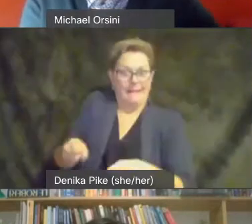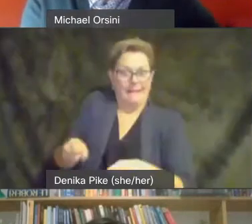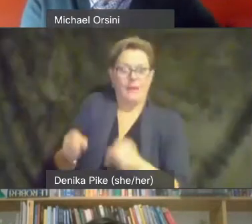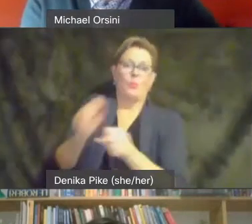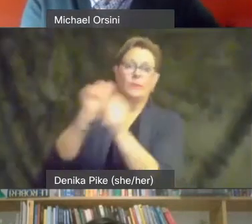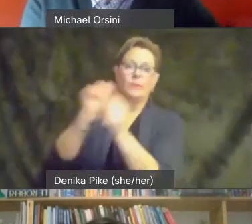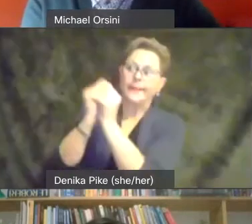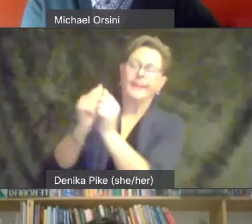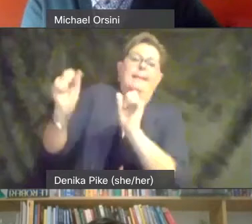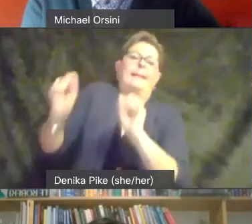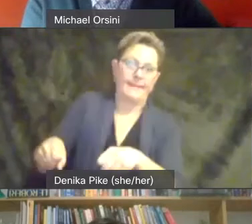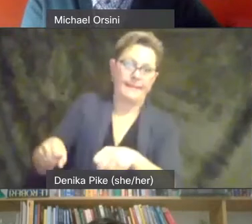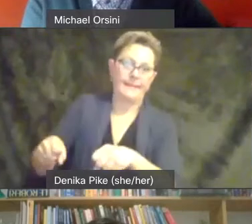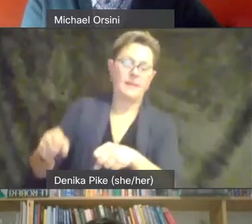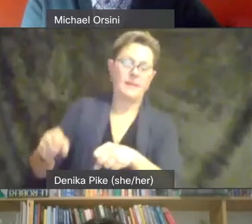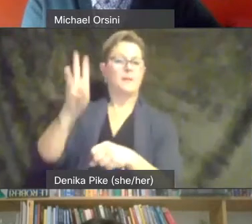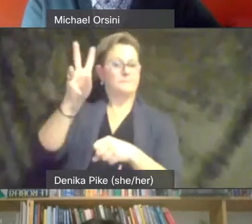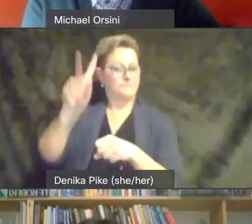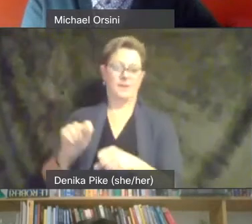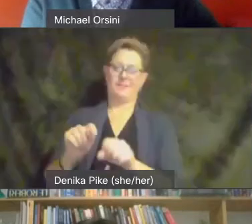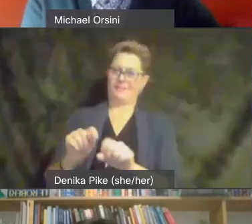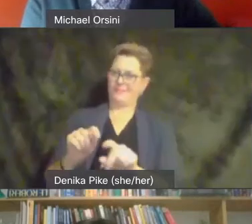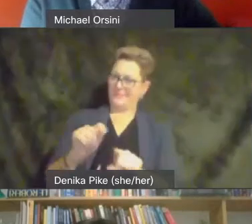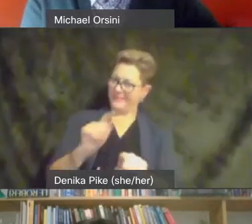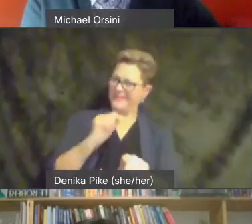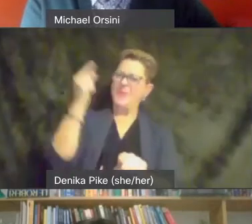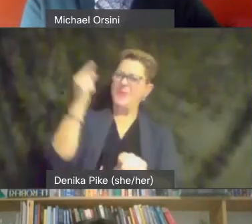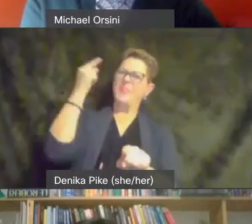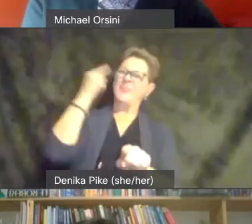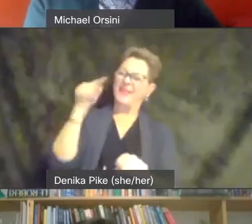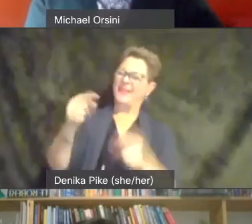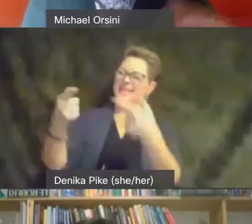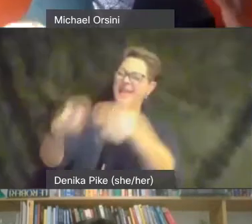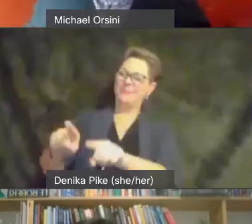It's happening in the kinds of ways that 1 can imagine are necessary.